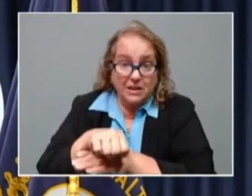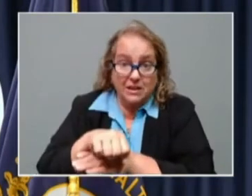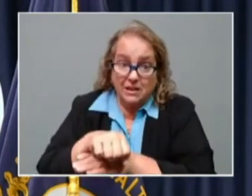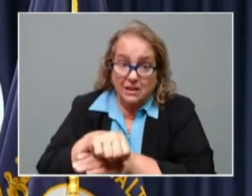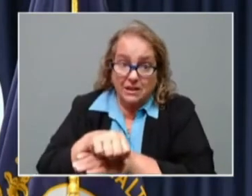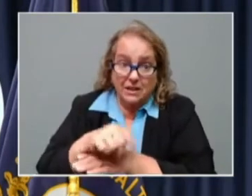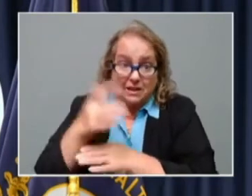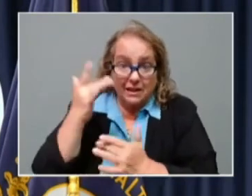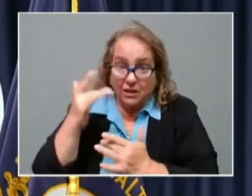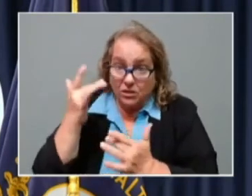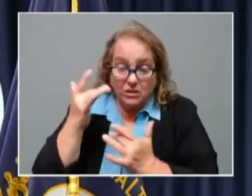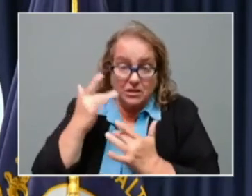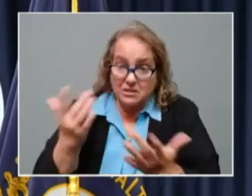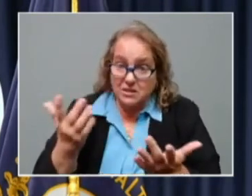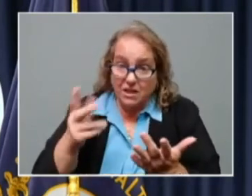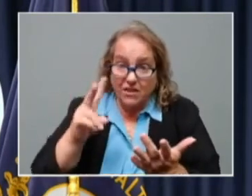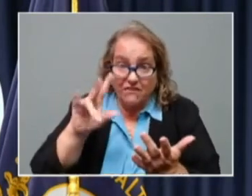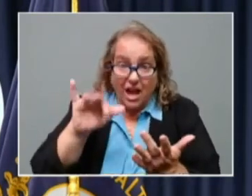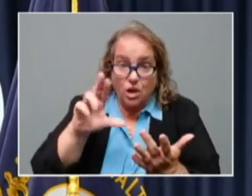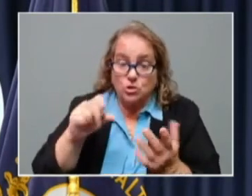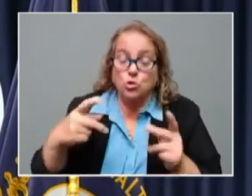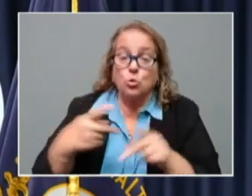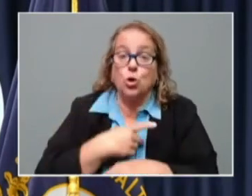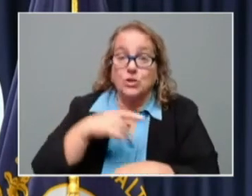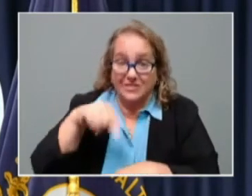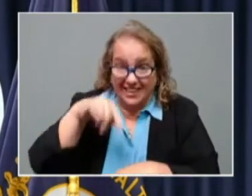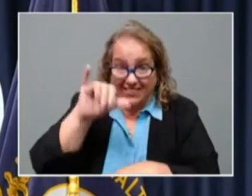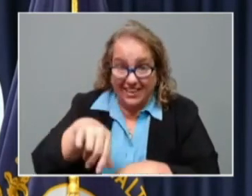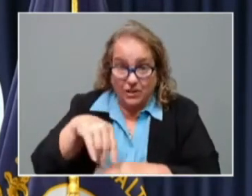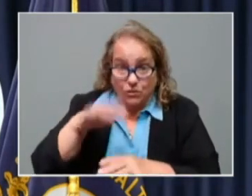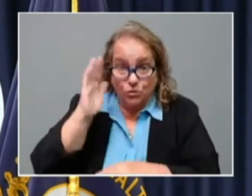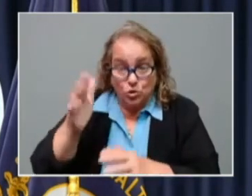viruses worse than this in the future without it. I mean that could endanger